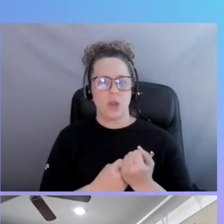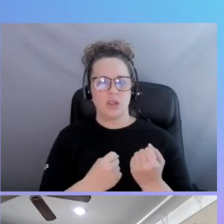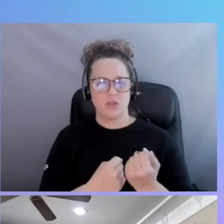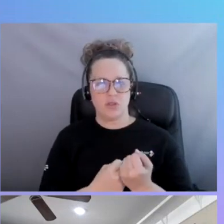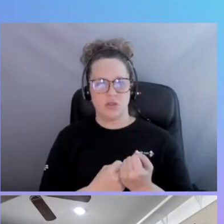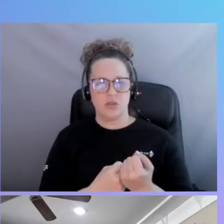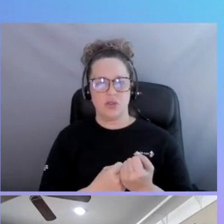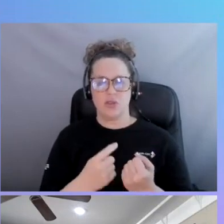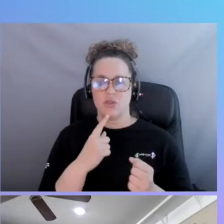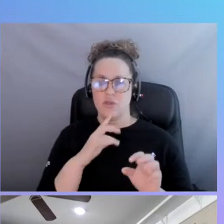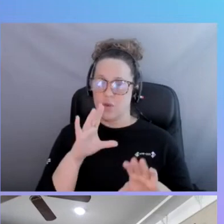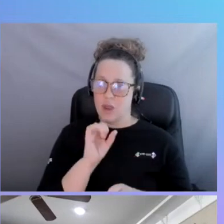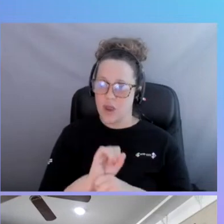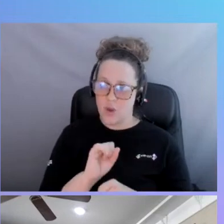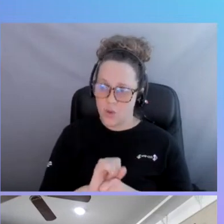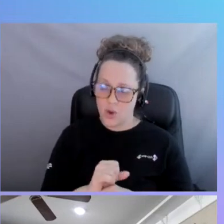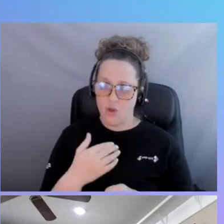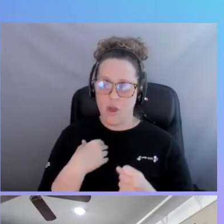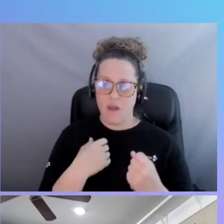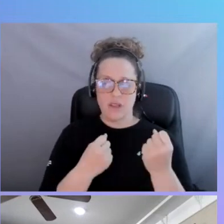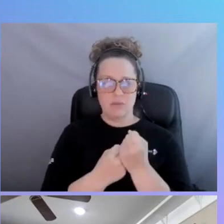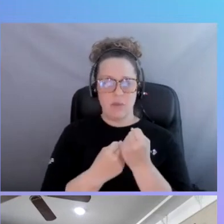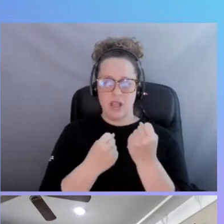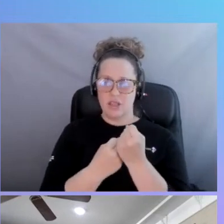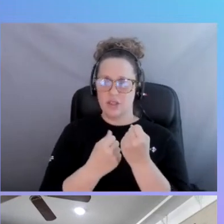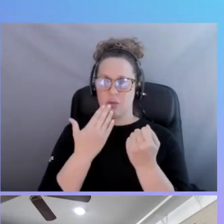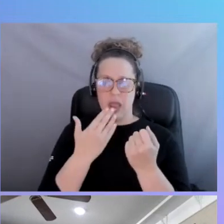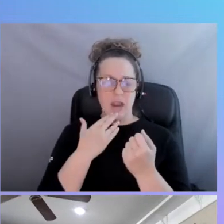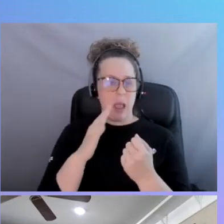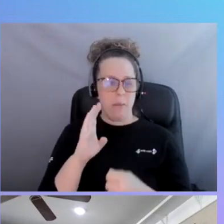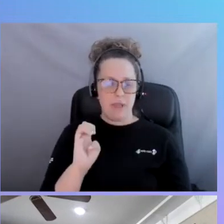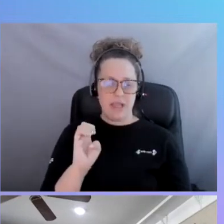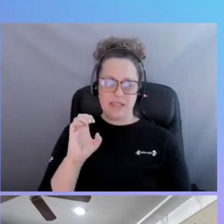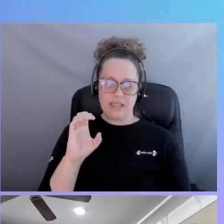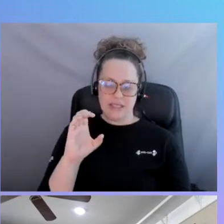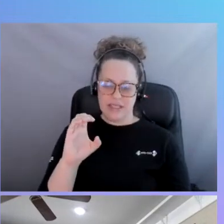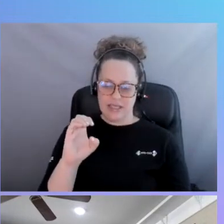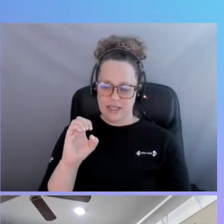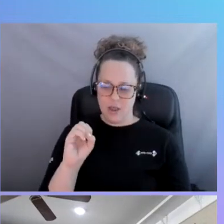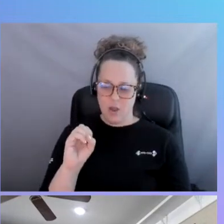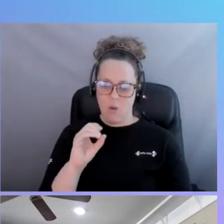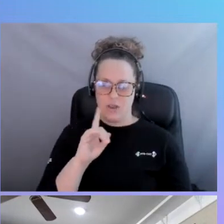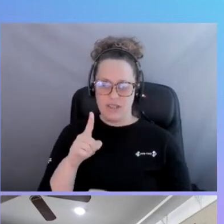sponsor may not be the CEO, but you've got someone in executive